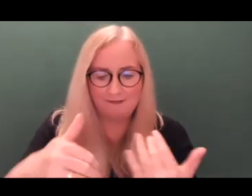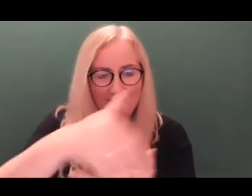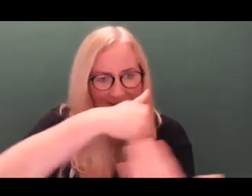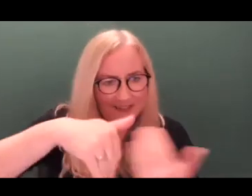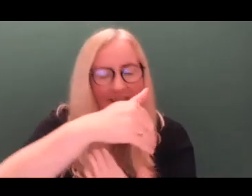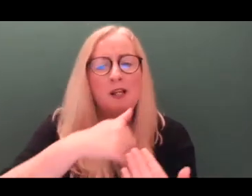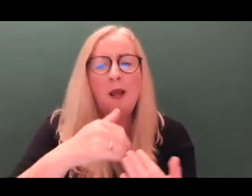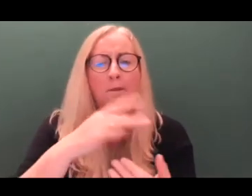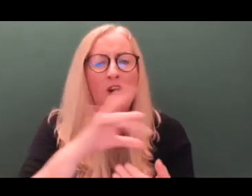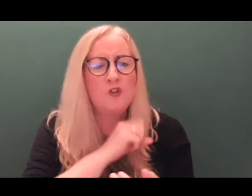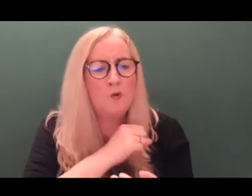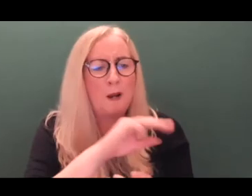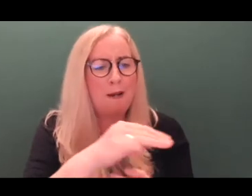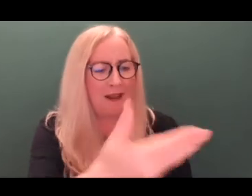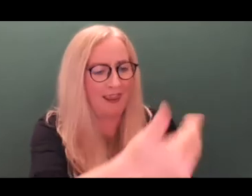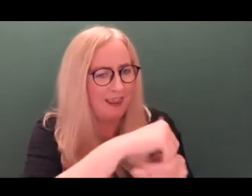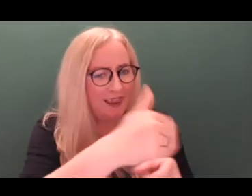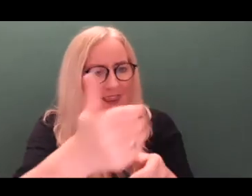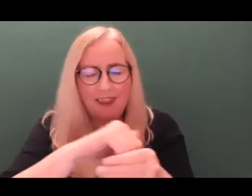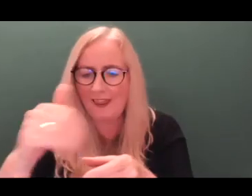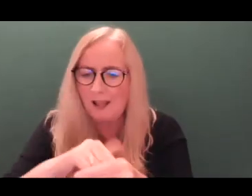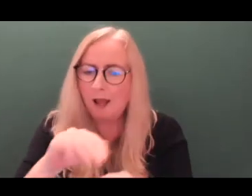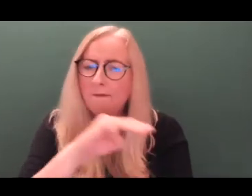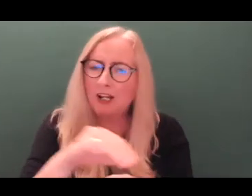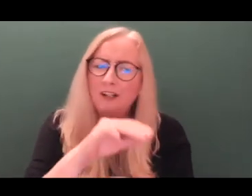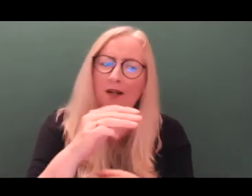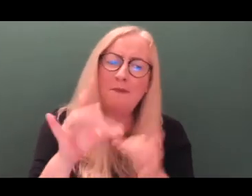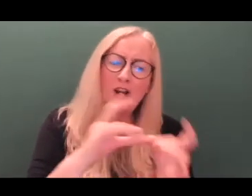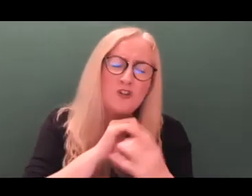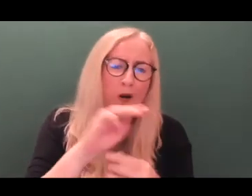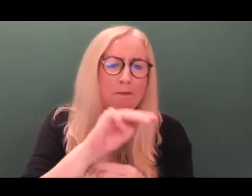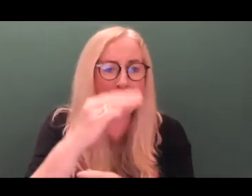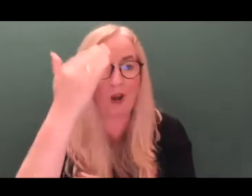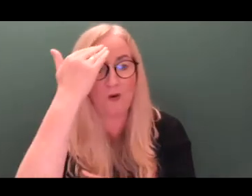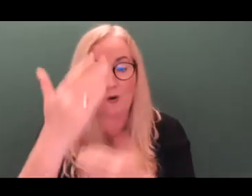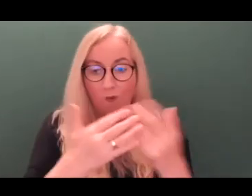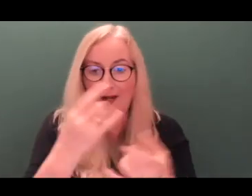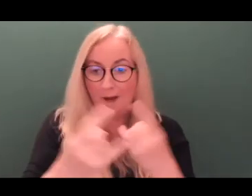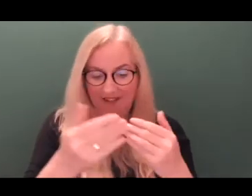people on that journey to use that kind of cheesy expression, that would be my way of proposing we